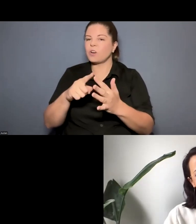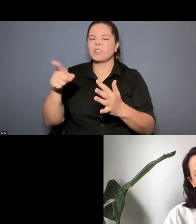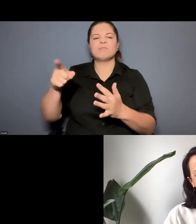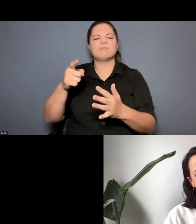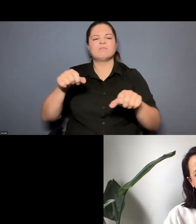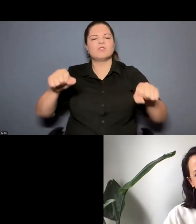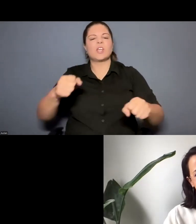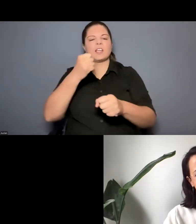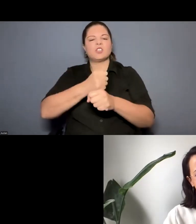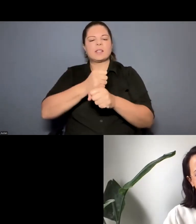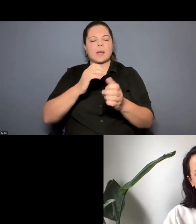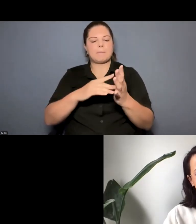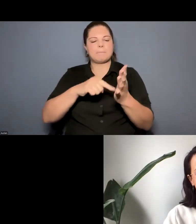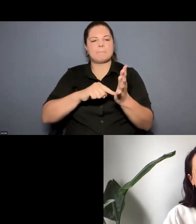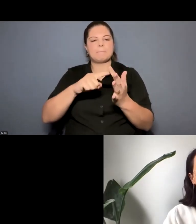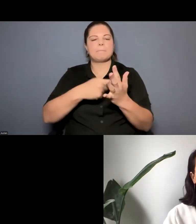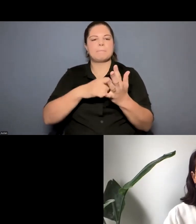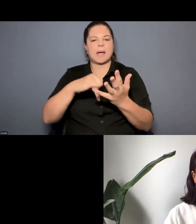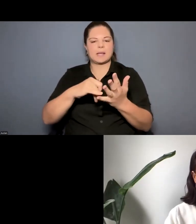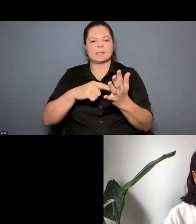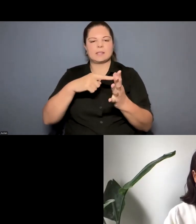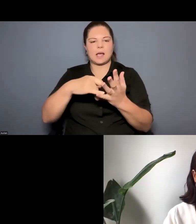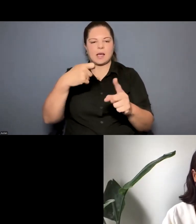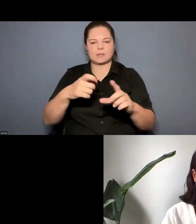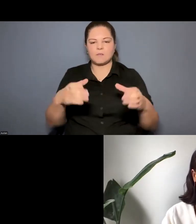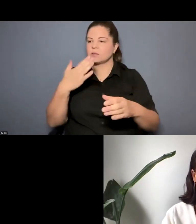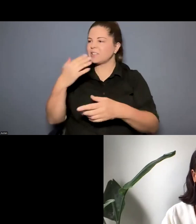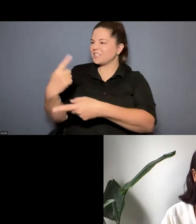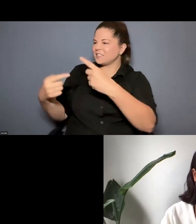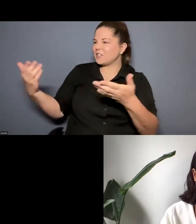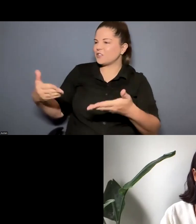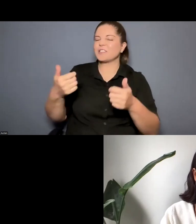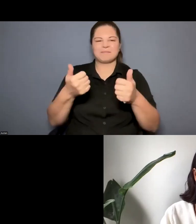to jump in and introduce yourself? >> Absolutely thanks Kate. Hi everyone,